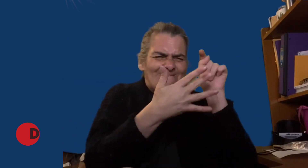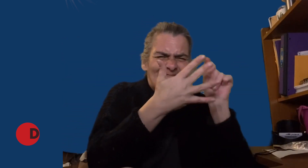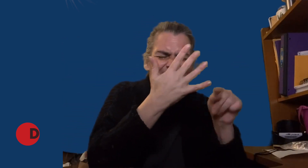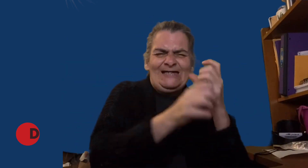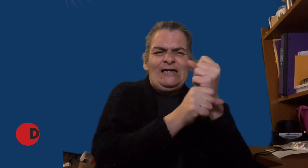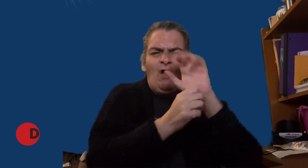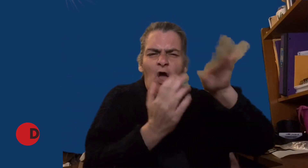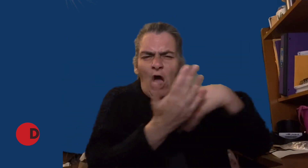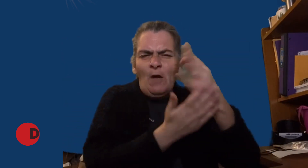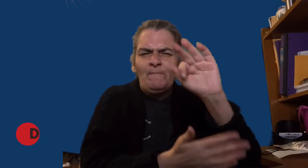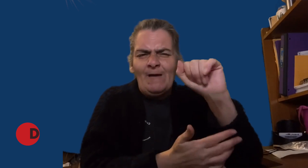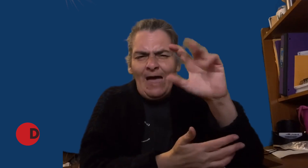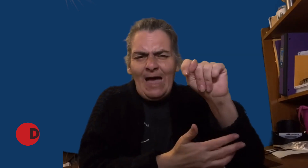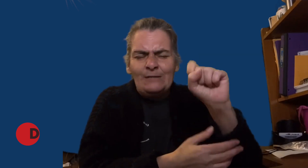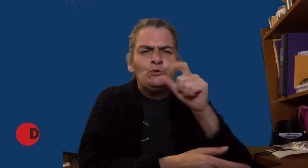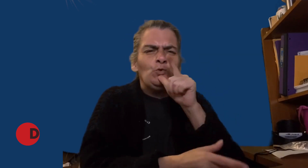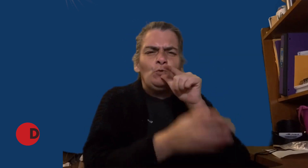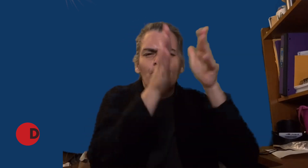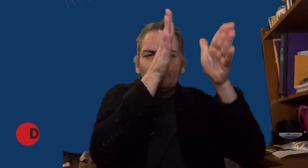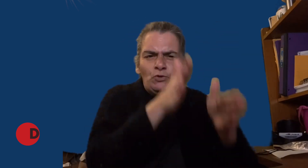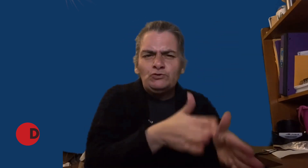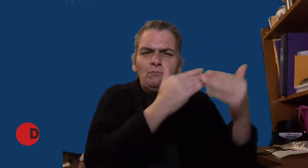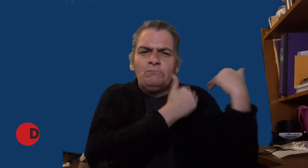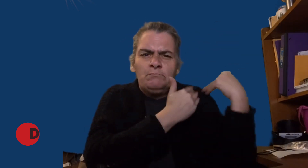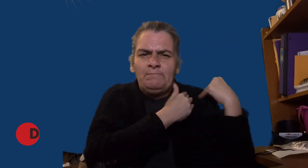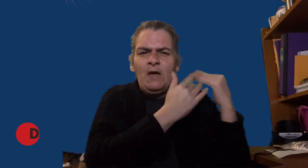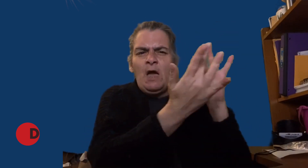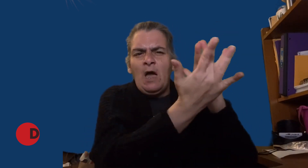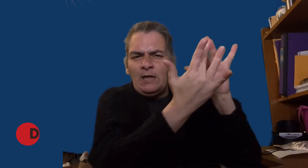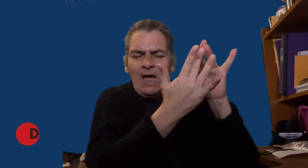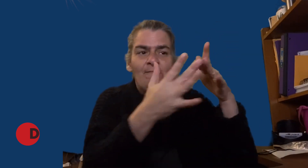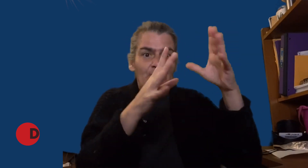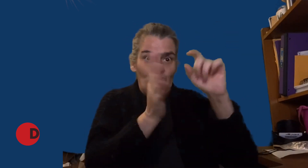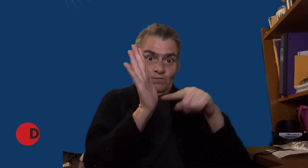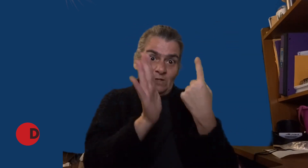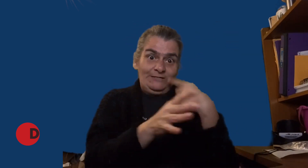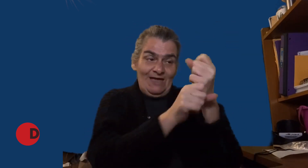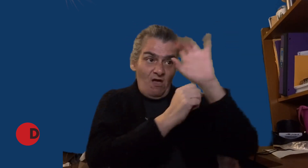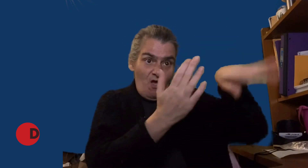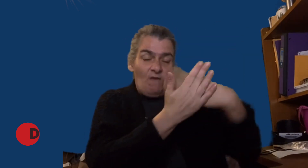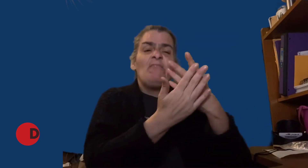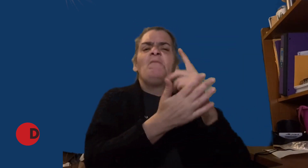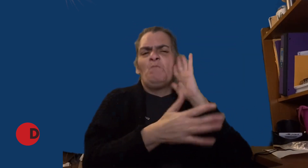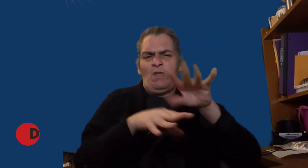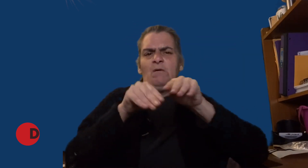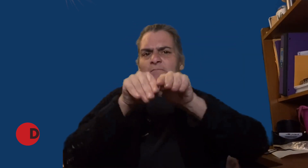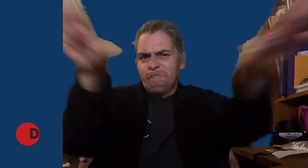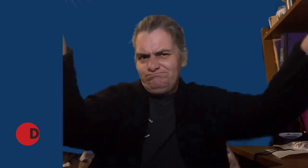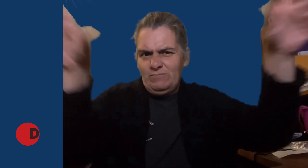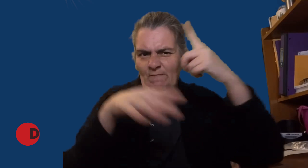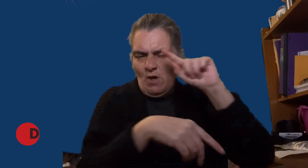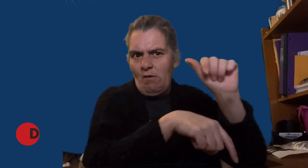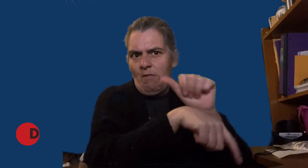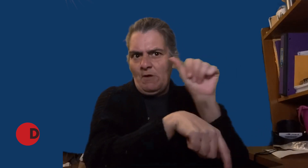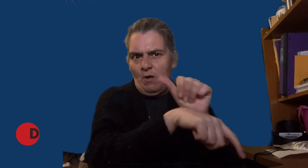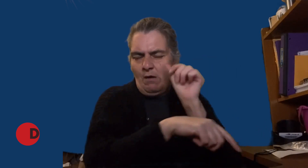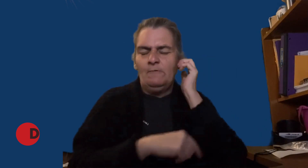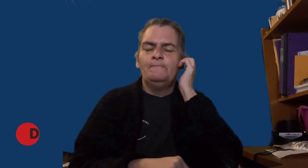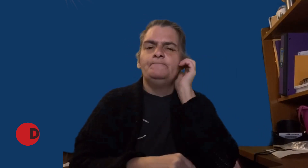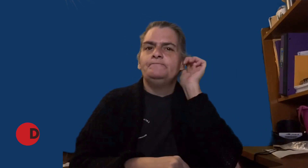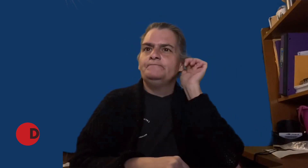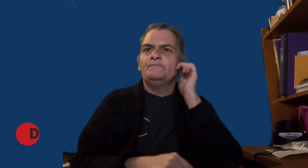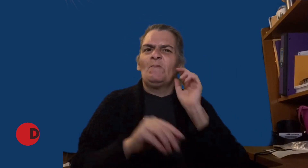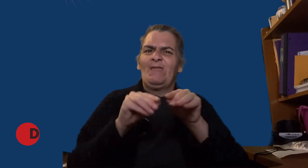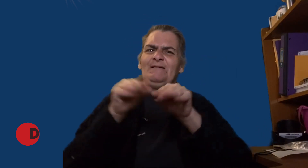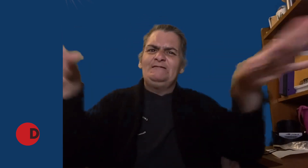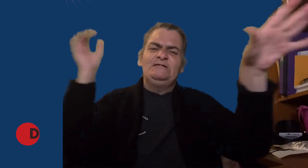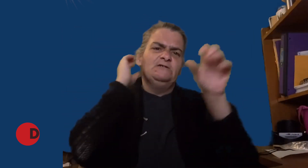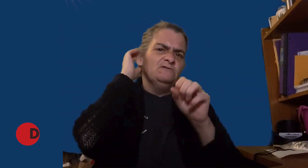are sign language teachers and get certified as ASL teachers.